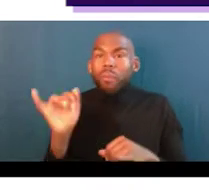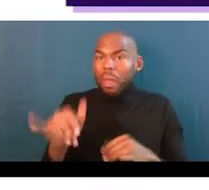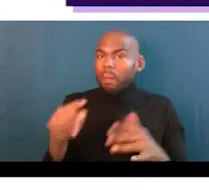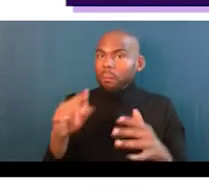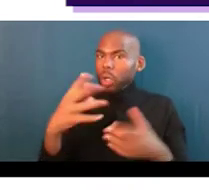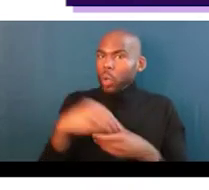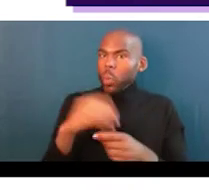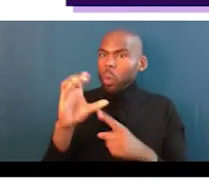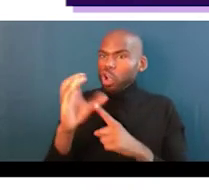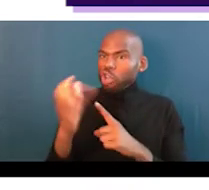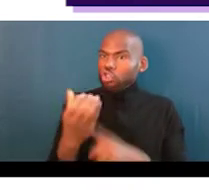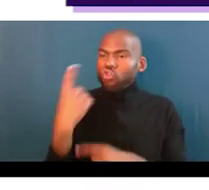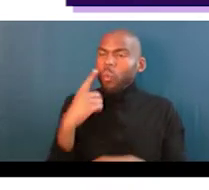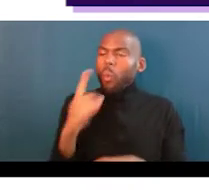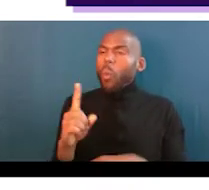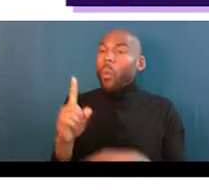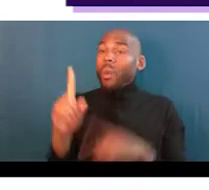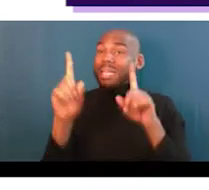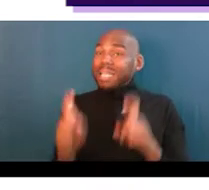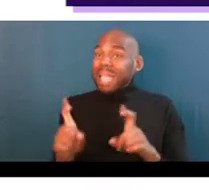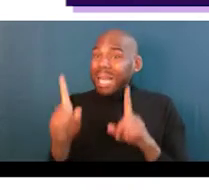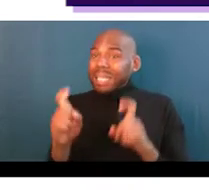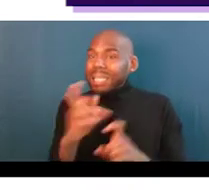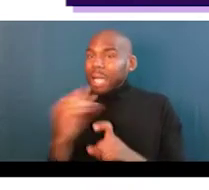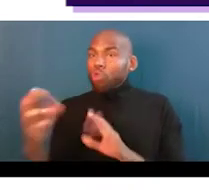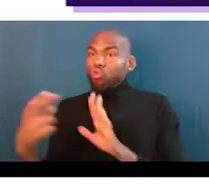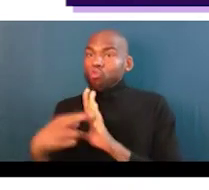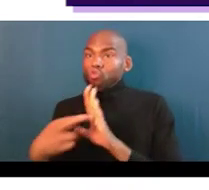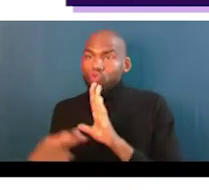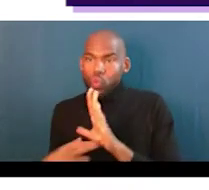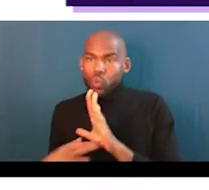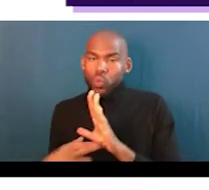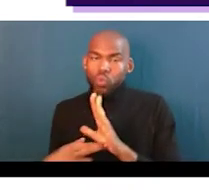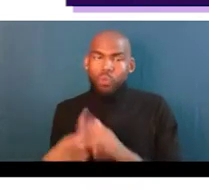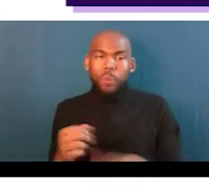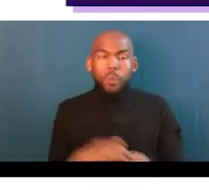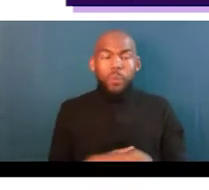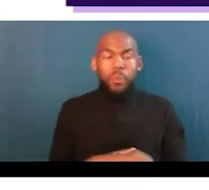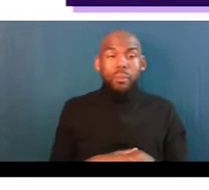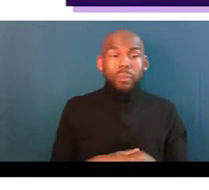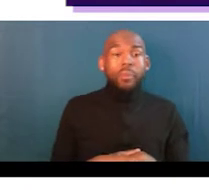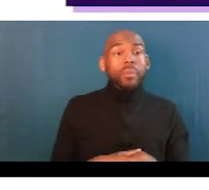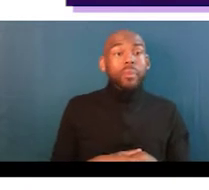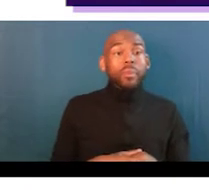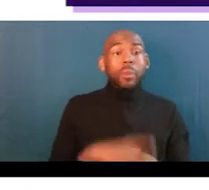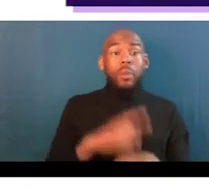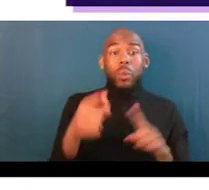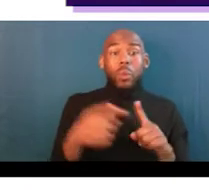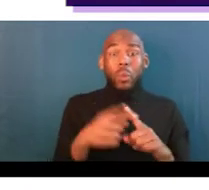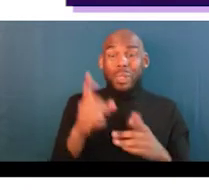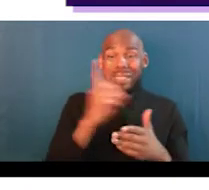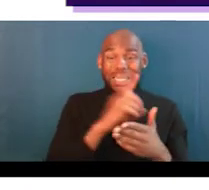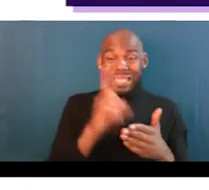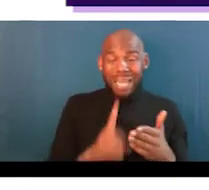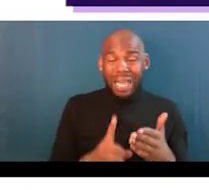for writing test results and rules. When developing websites or redesigning a website or a web